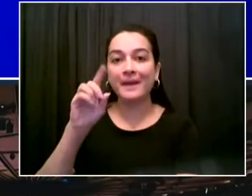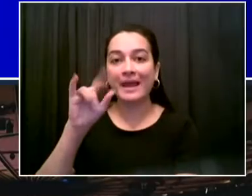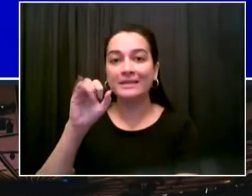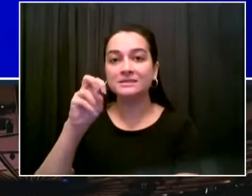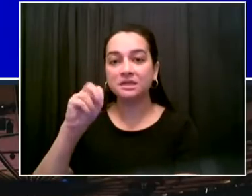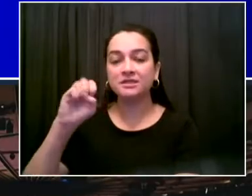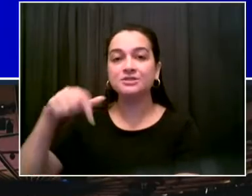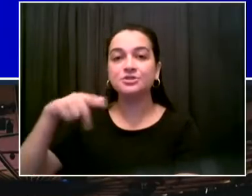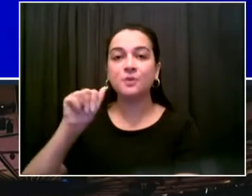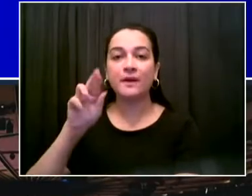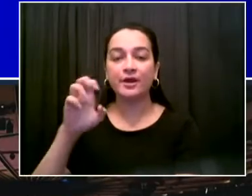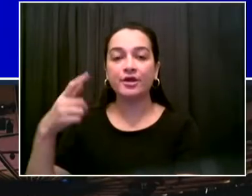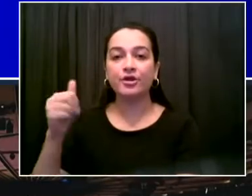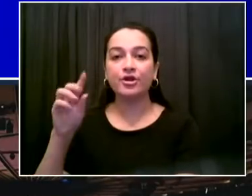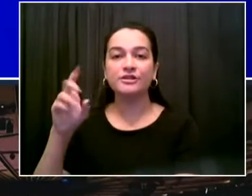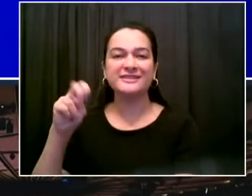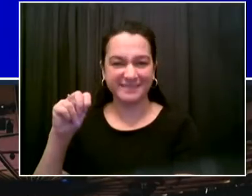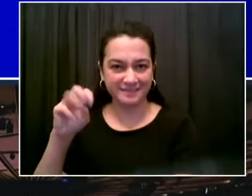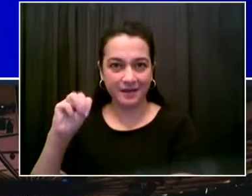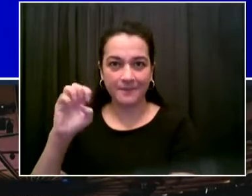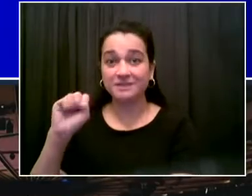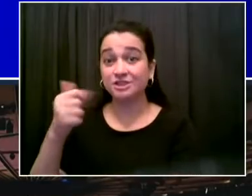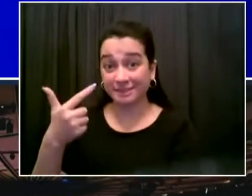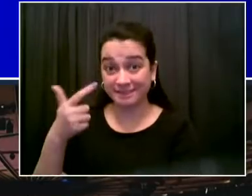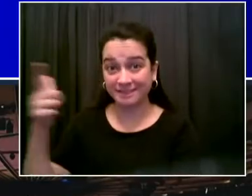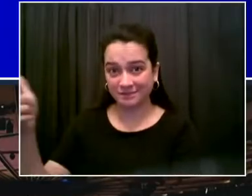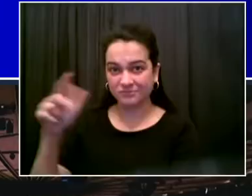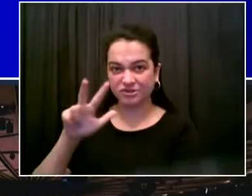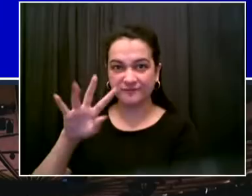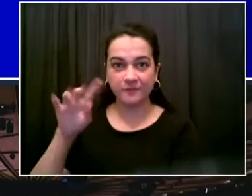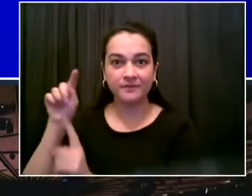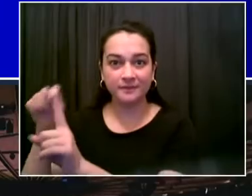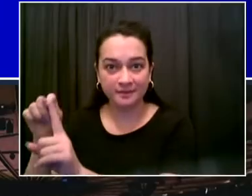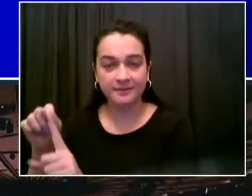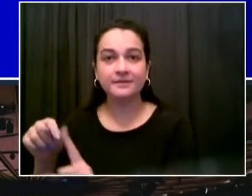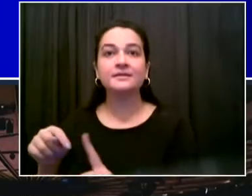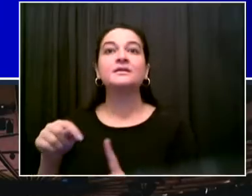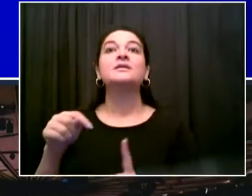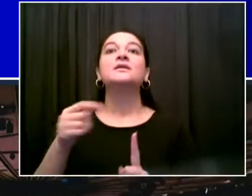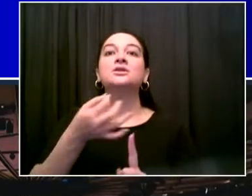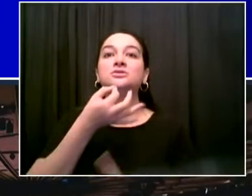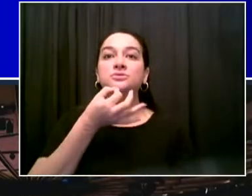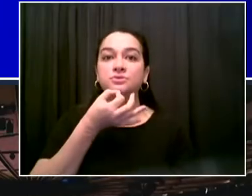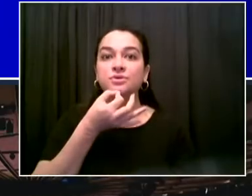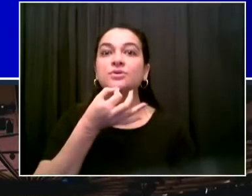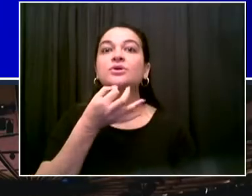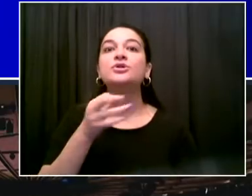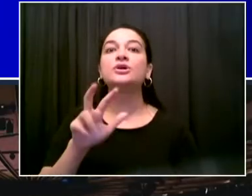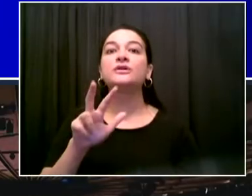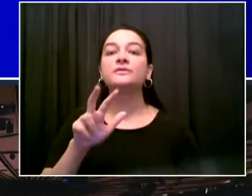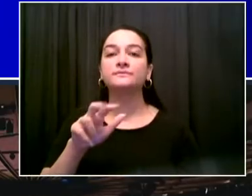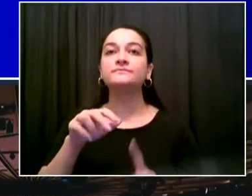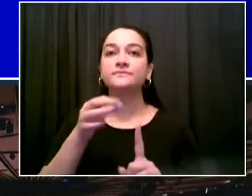THERE TO THE GARDEN. STARTING TODAY THERE WILL BE A SITE RIGHT IN FRONT OF MADISON